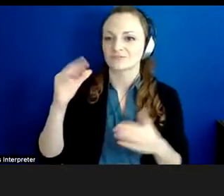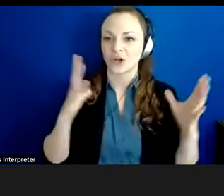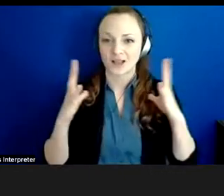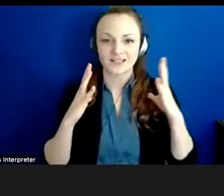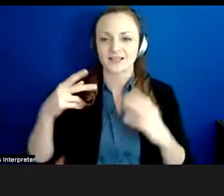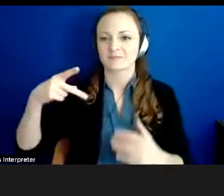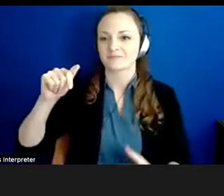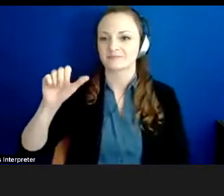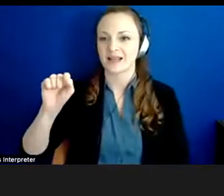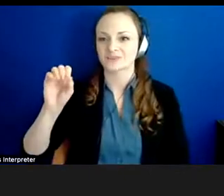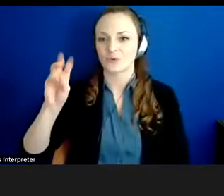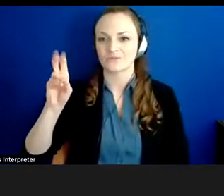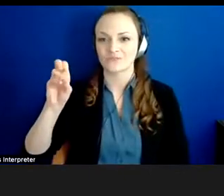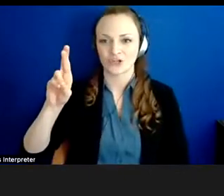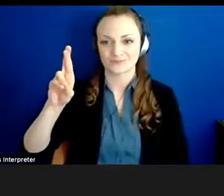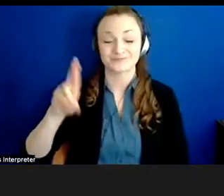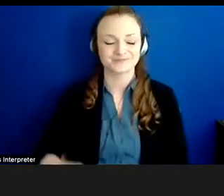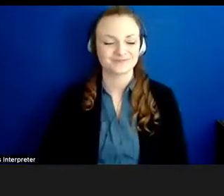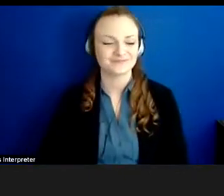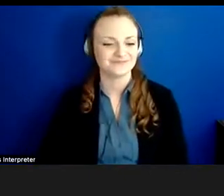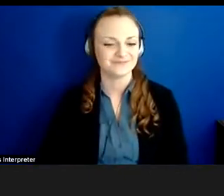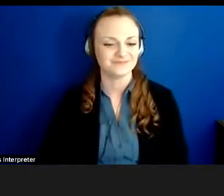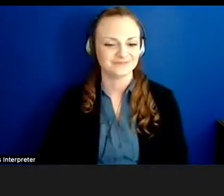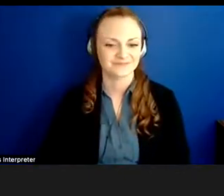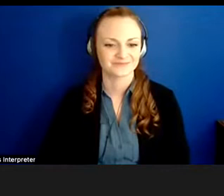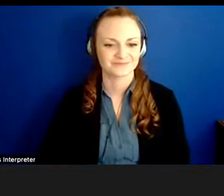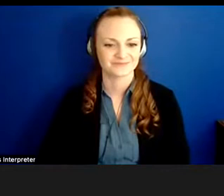I kind of thought that I would do. 19:06:16 It is to give a little introduction